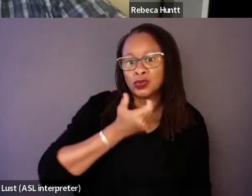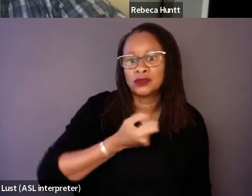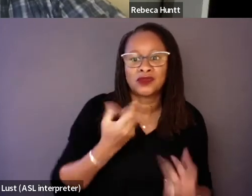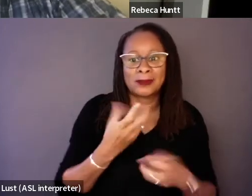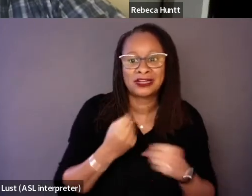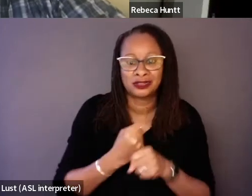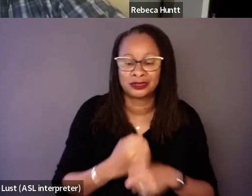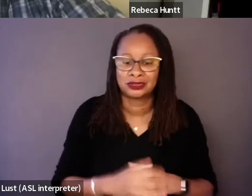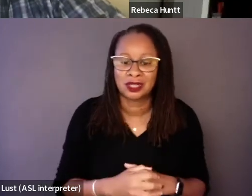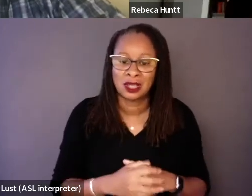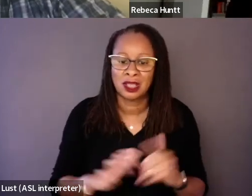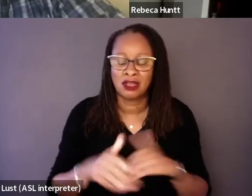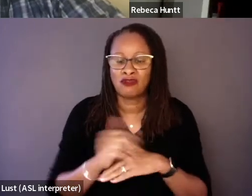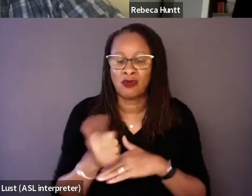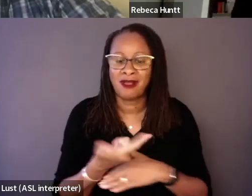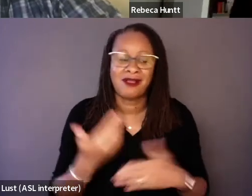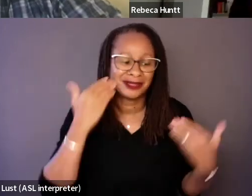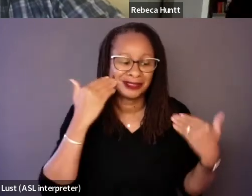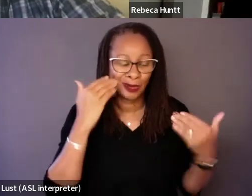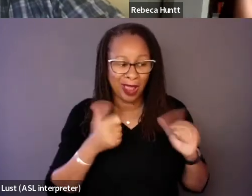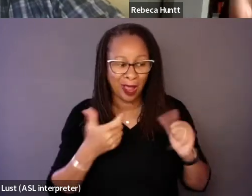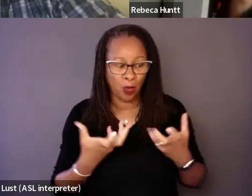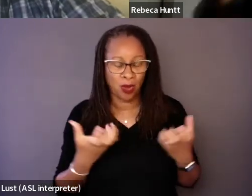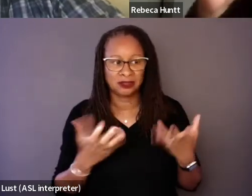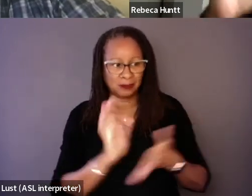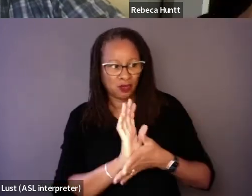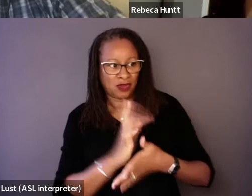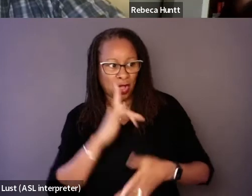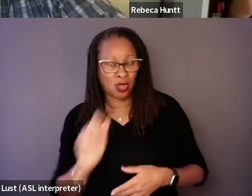years and overall I knew how I wanted the movie to look and feel.